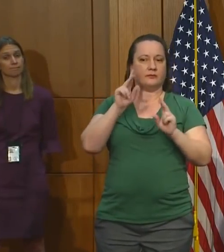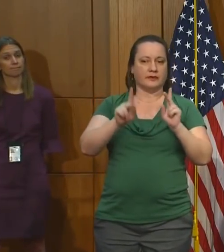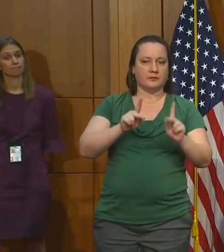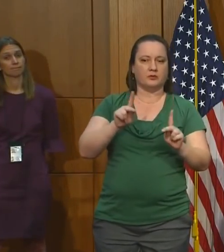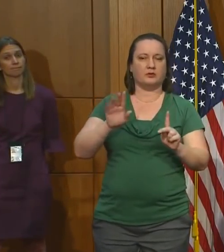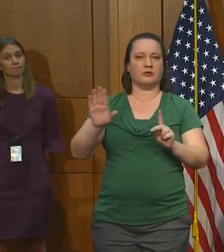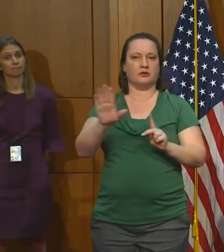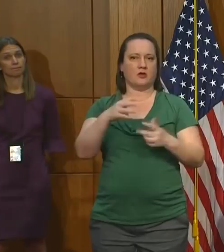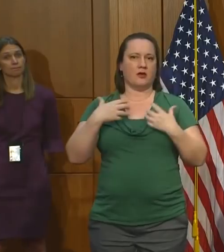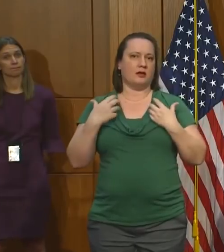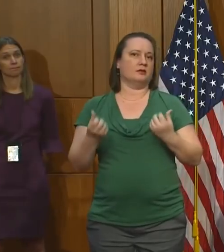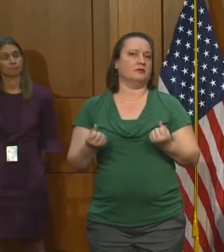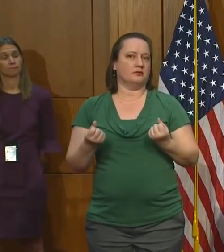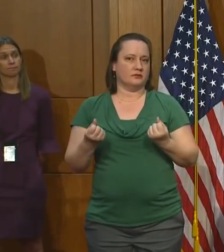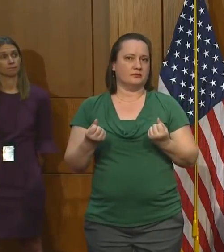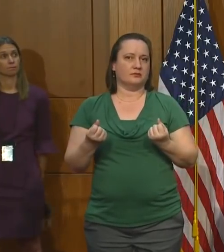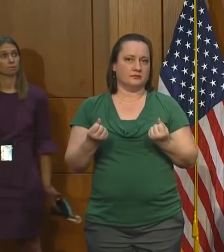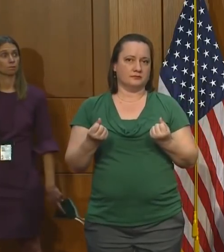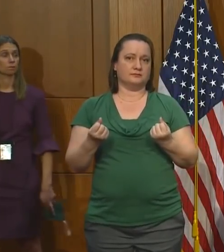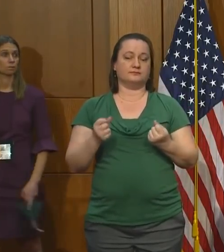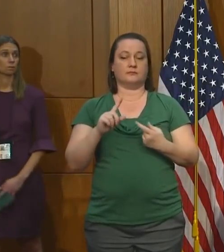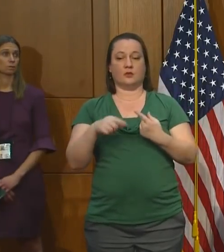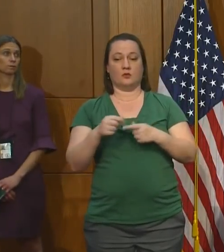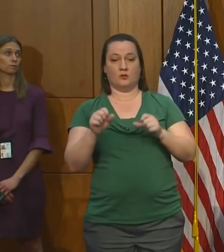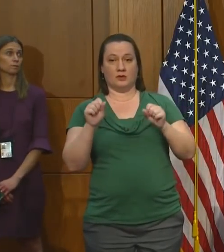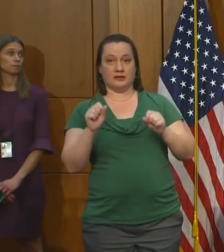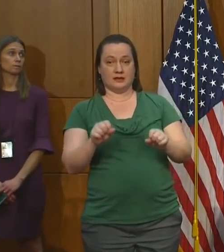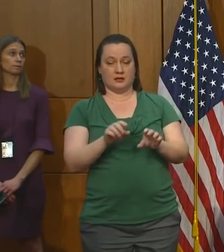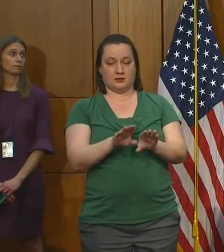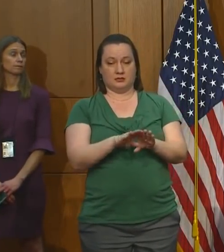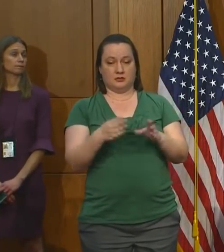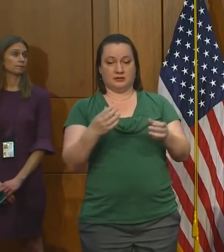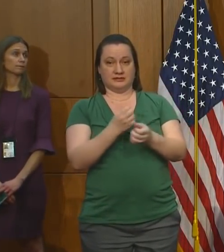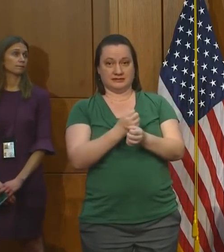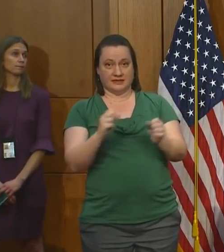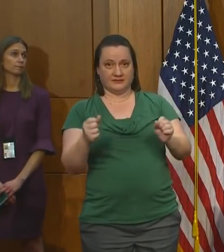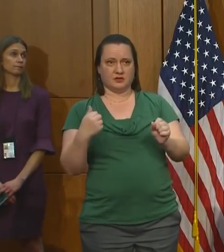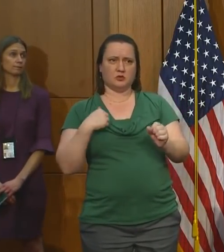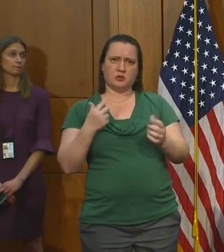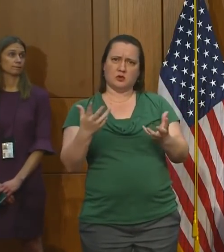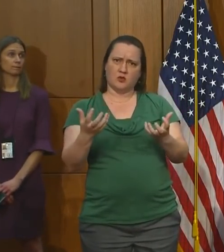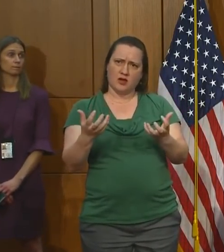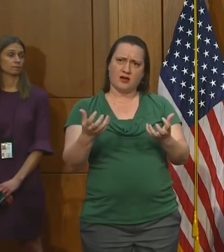SLOW AS WE BUT- ALSO WITH HOPE THAT WHEN IT SAY AND THAT'S WHAT ABOUT IT'S ABOUT PATIENT